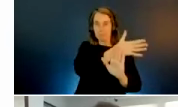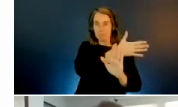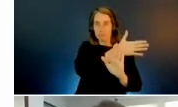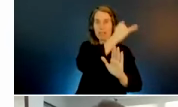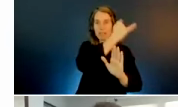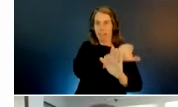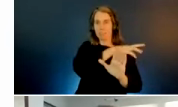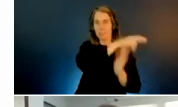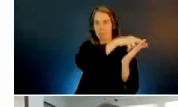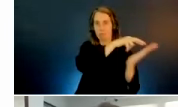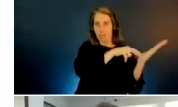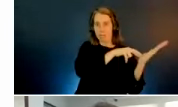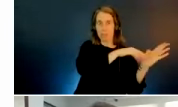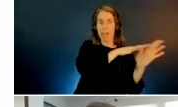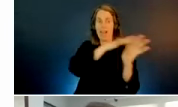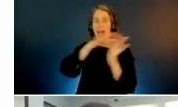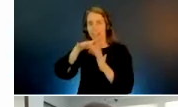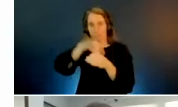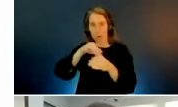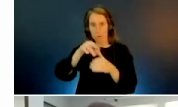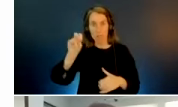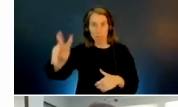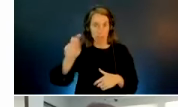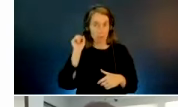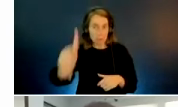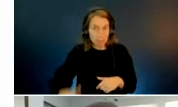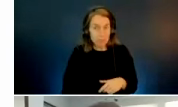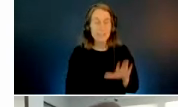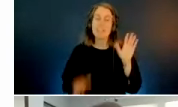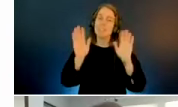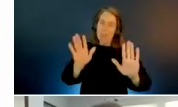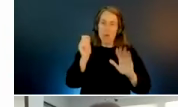need us to send you a registration form um you know you don't you're you're kind of um